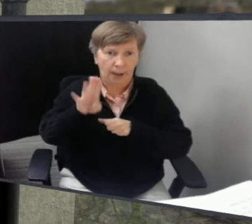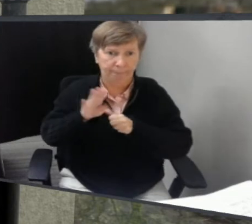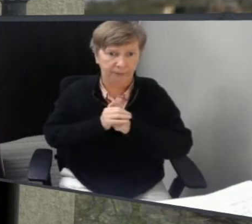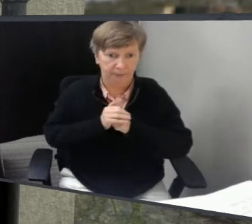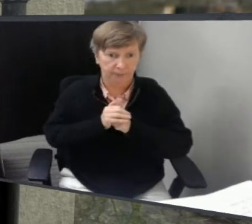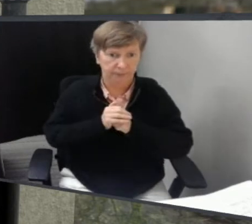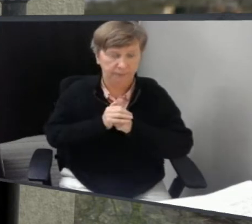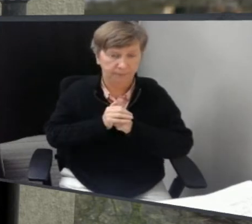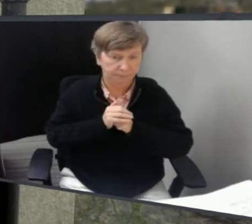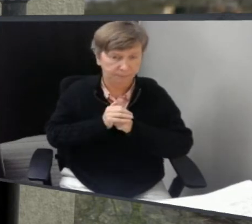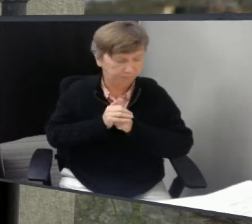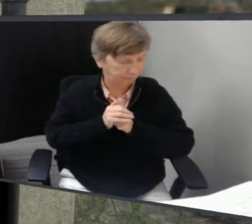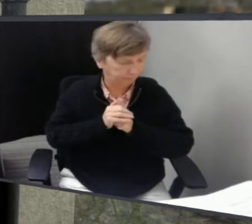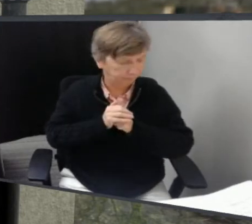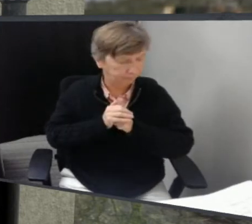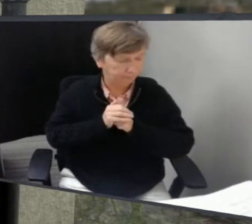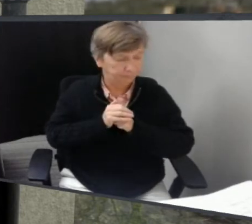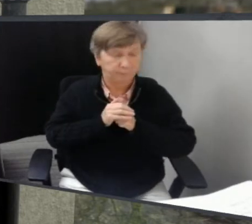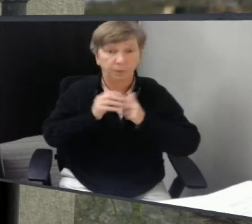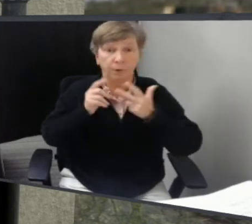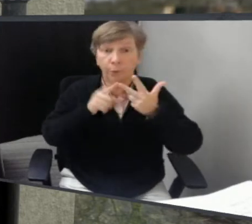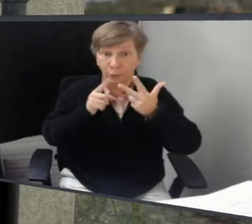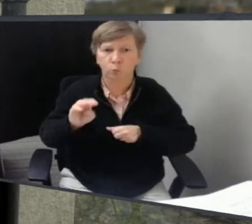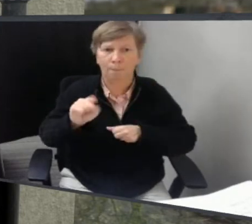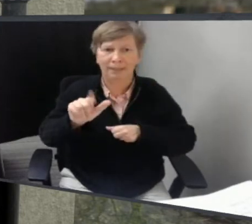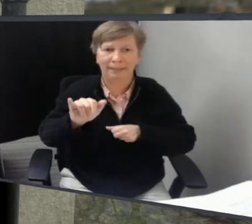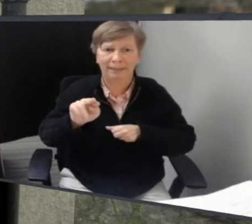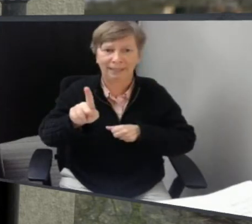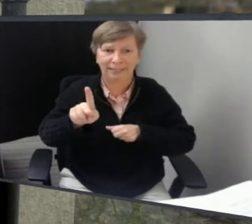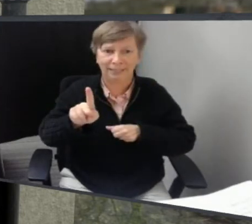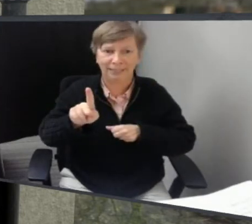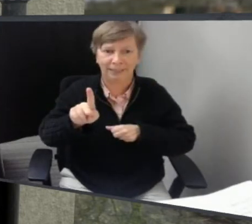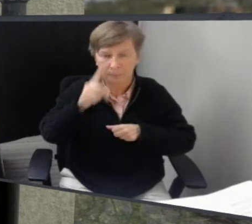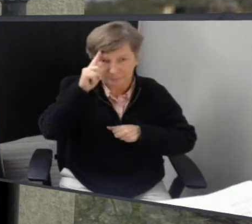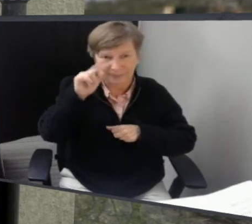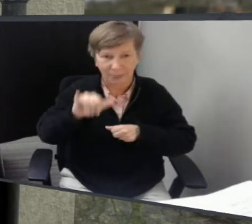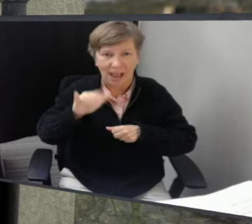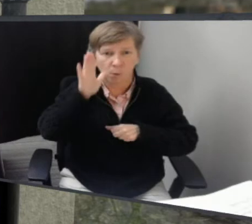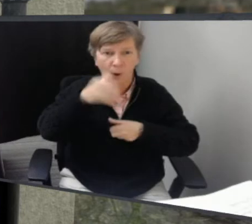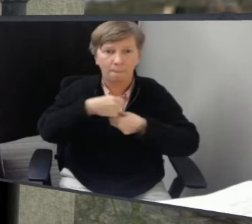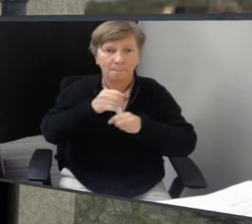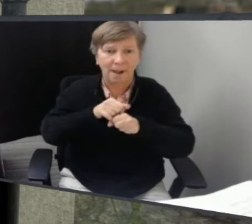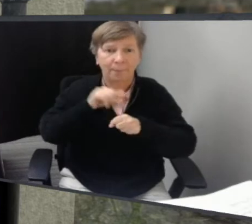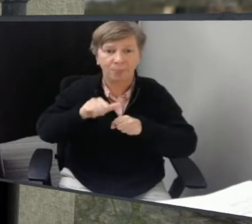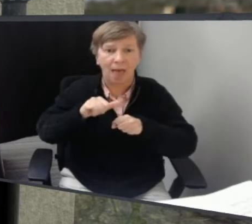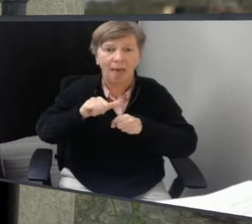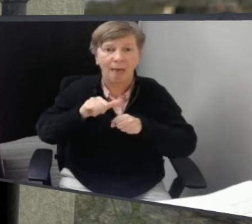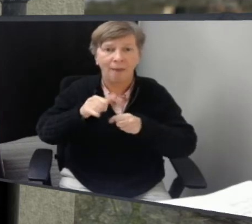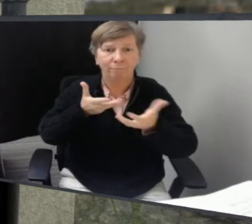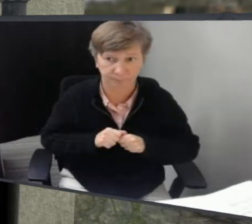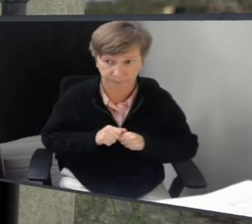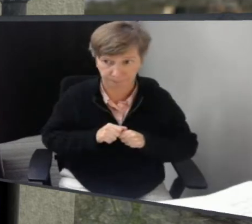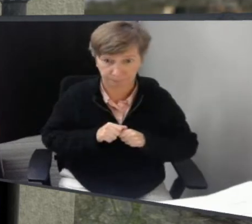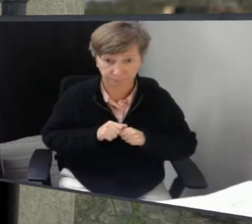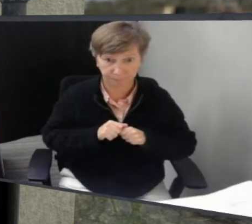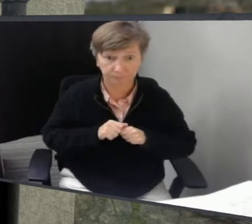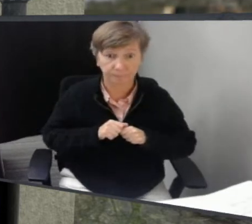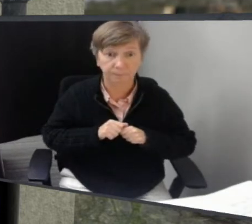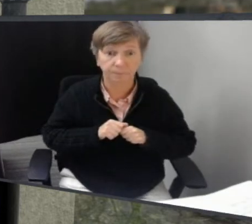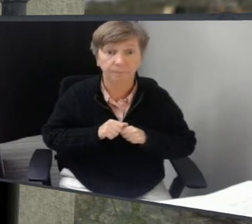interpreters can navigate within Hubs. The third, was to provide a zoom link, and that would allow for